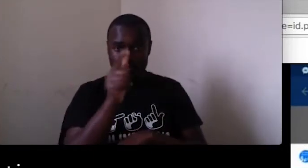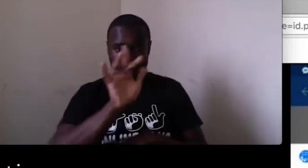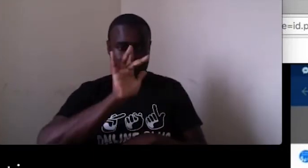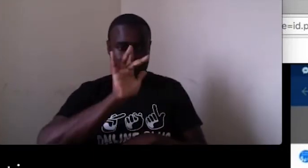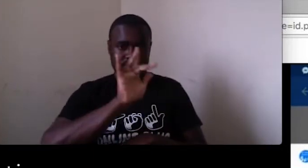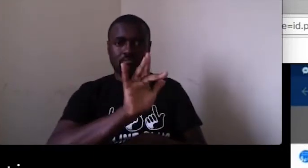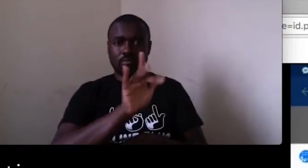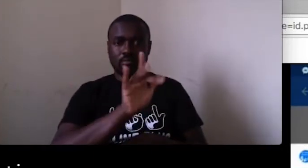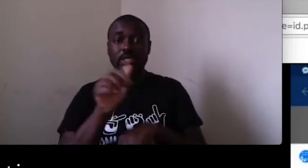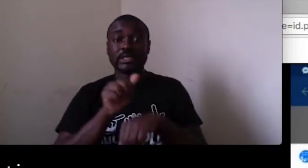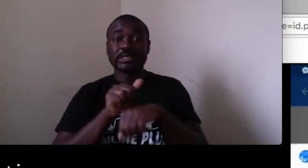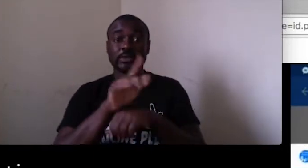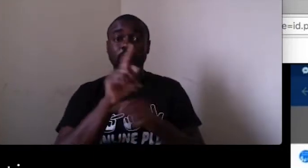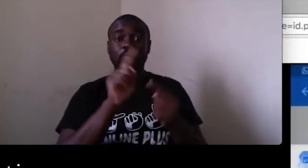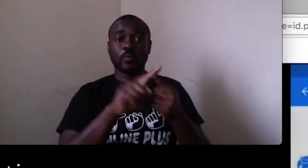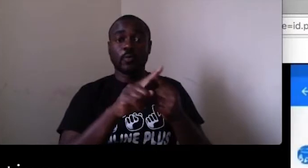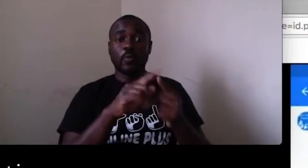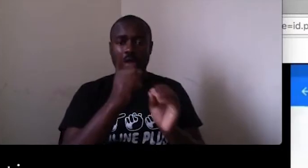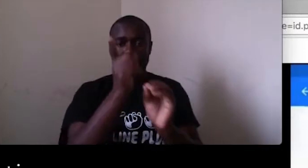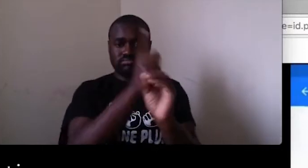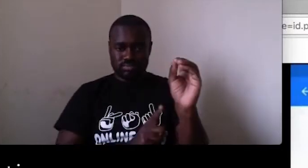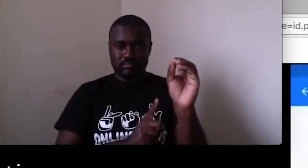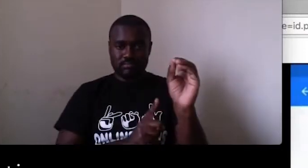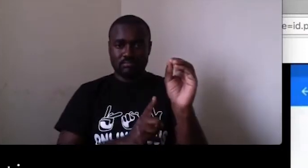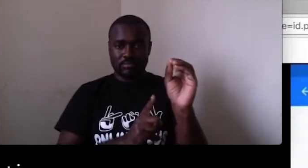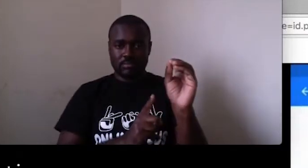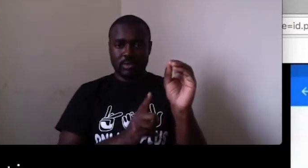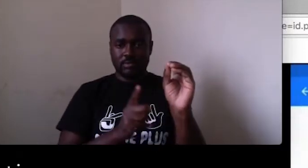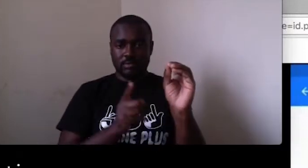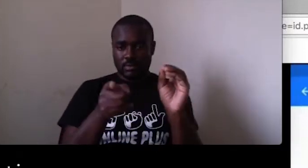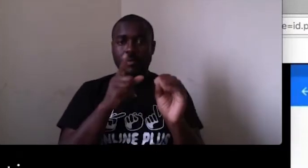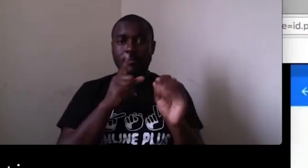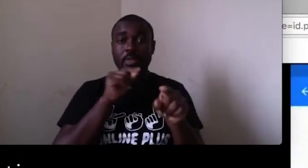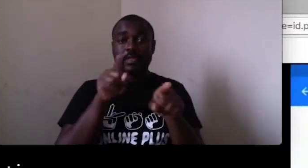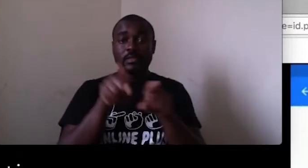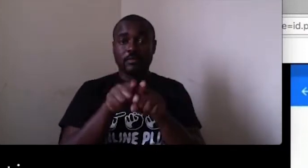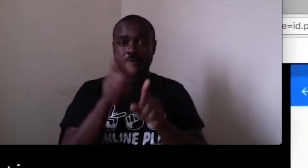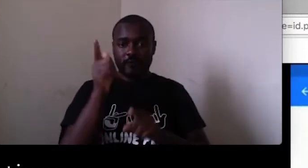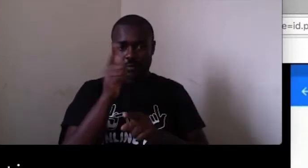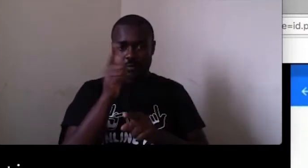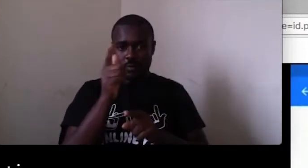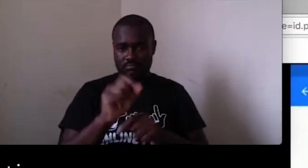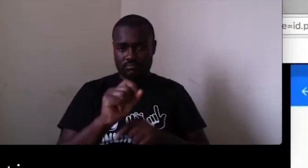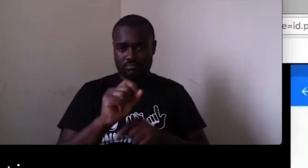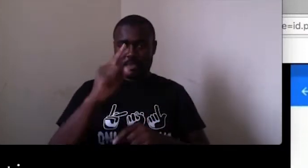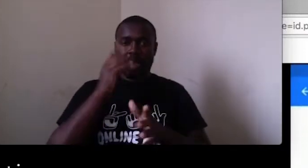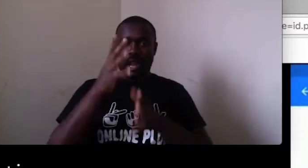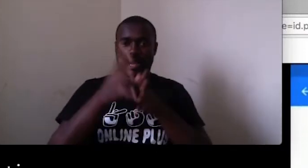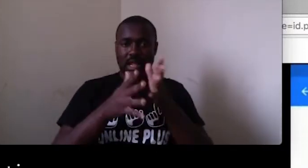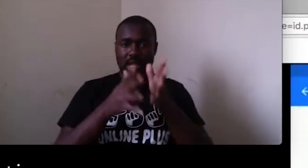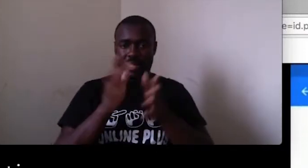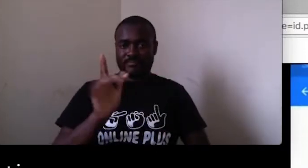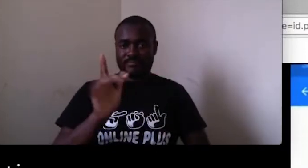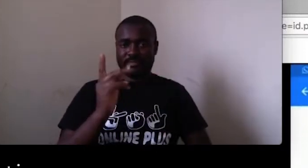It always sends a video Like I said, it's available on Facebook messenger